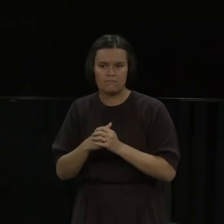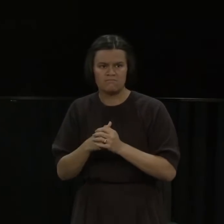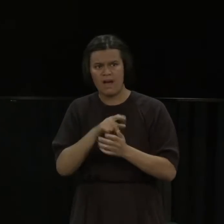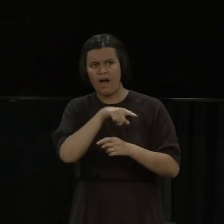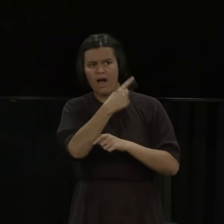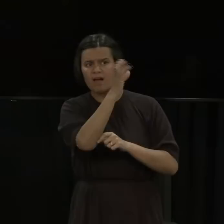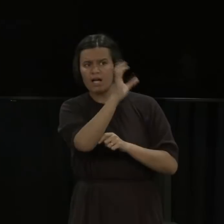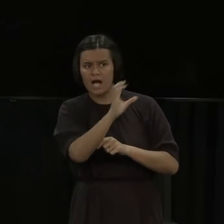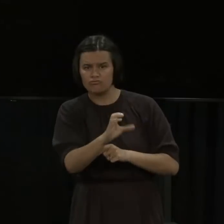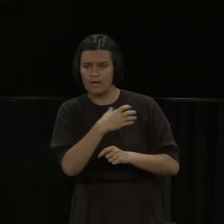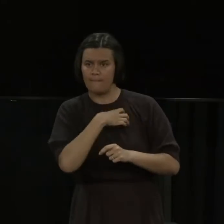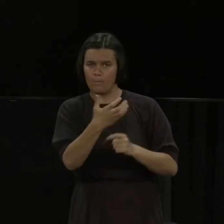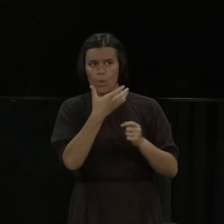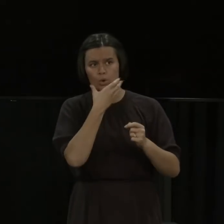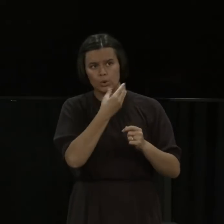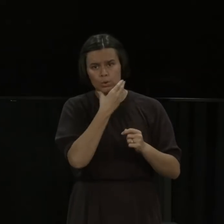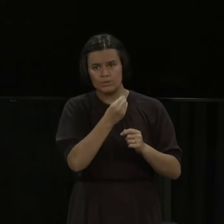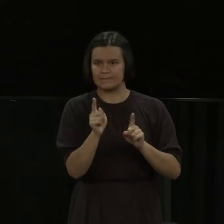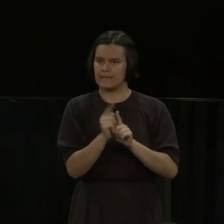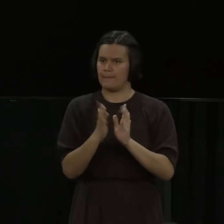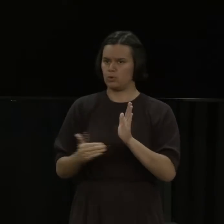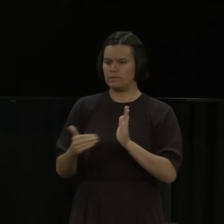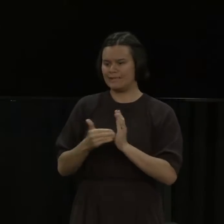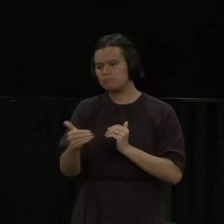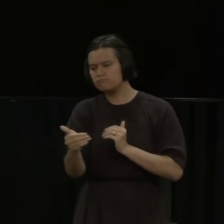I think the world is going to be using rapid antigen tests